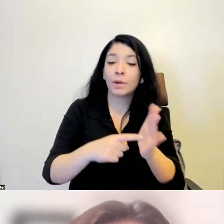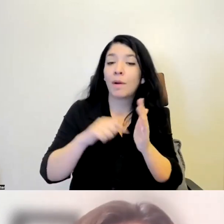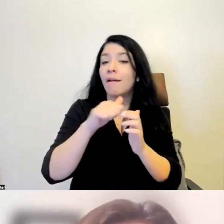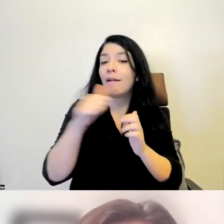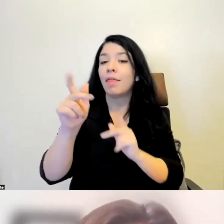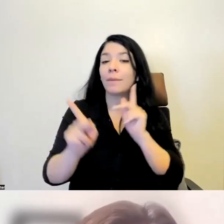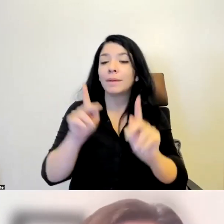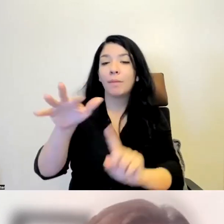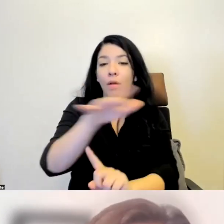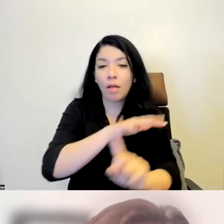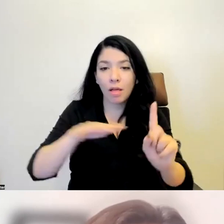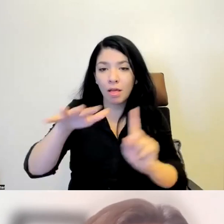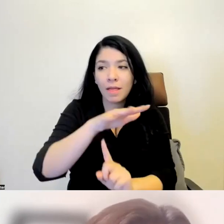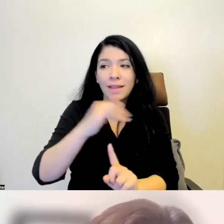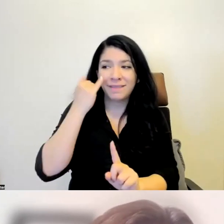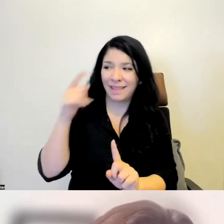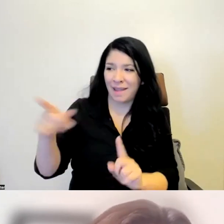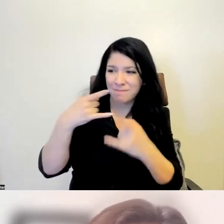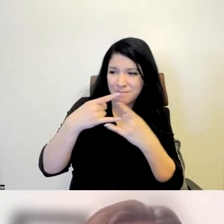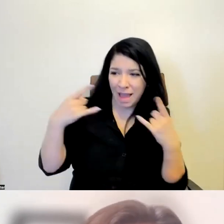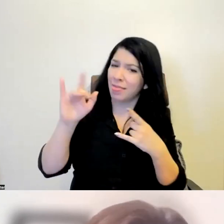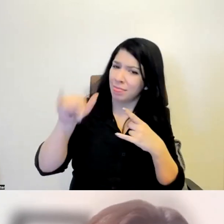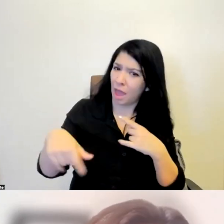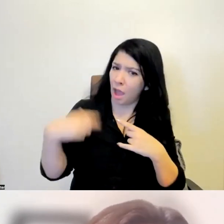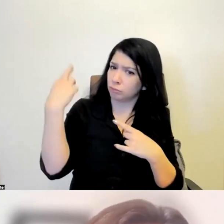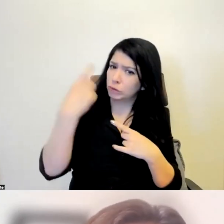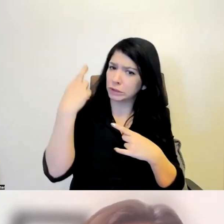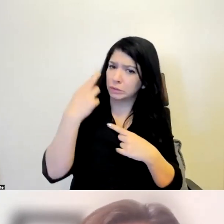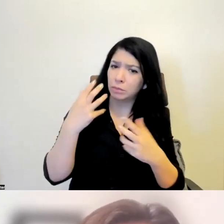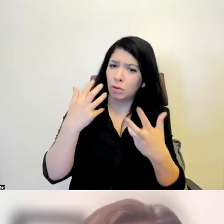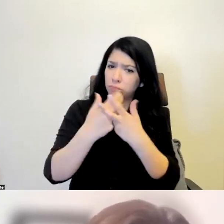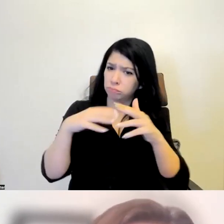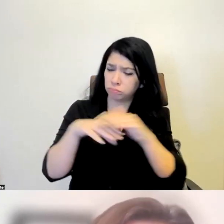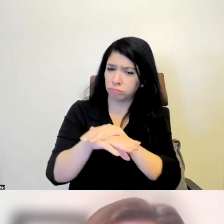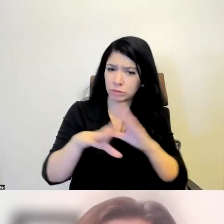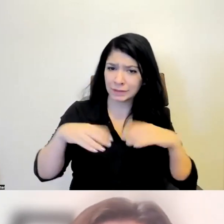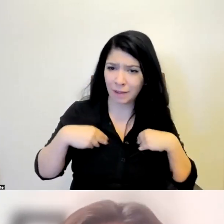wear a mask can be a reasonable accommodation. We think it's feasible. We think it's ordinary given,